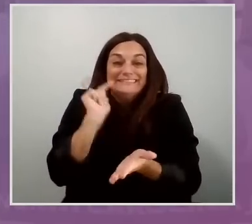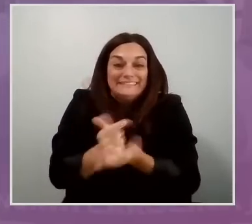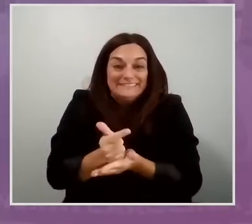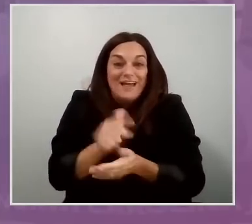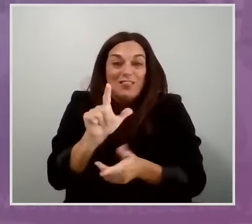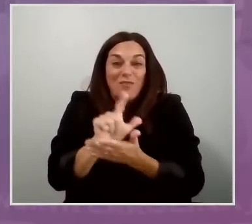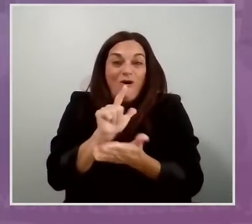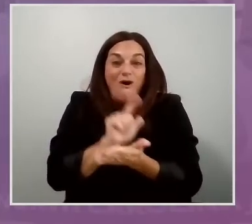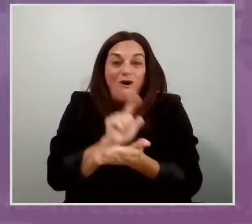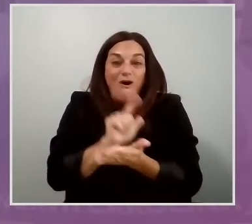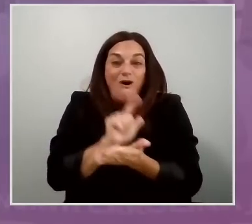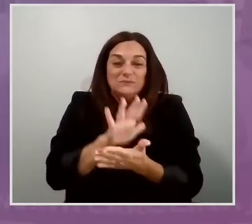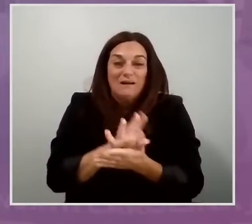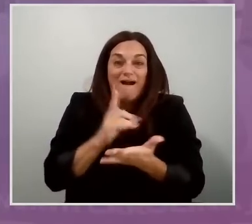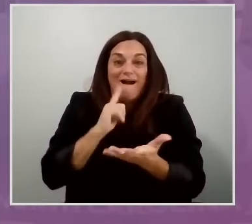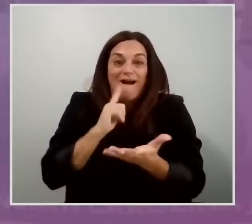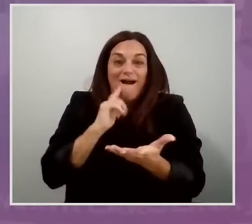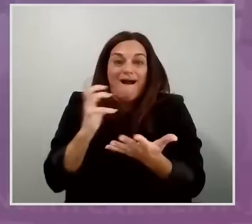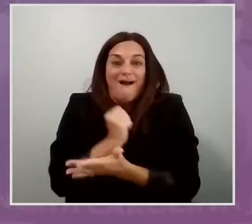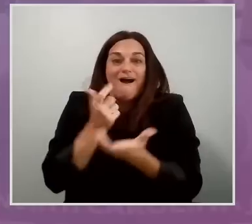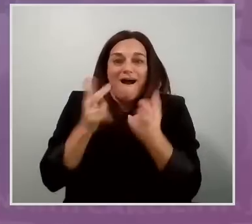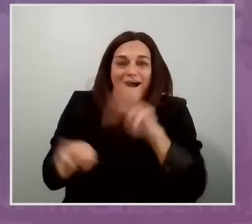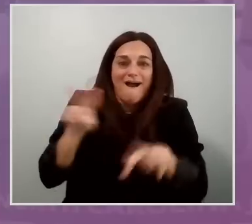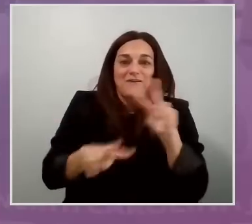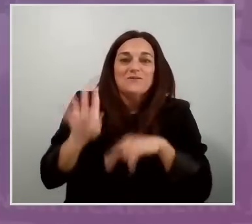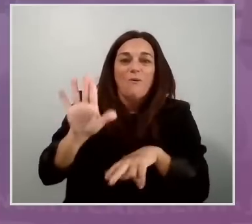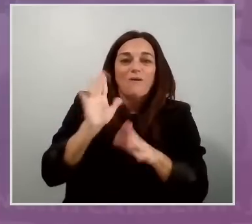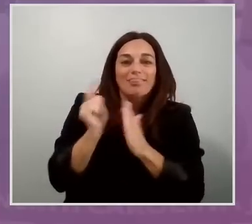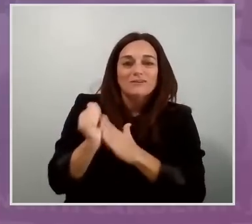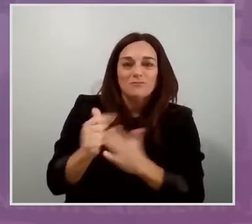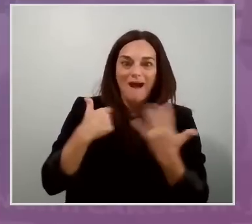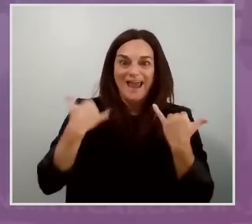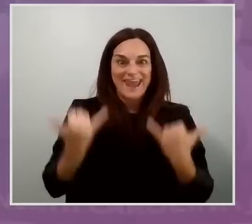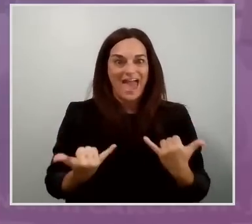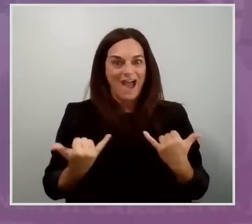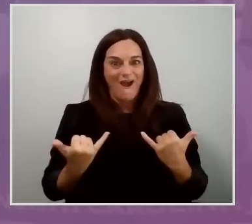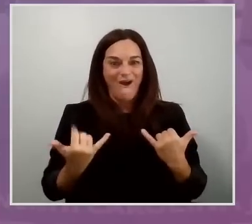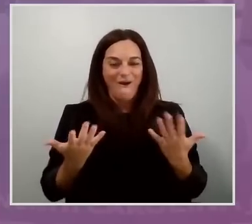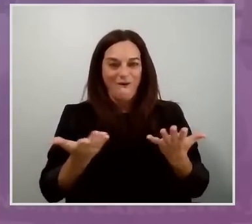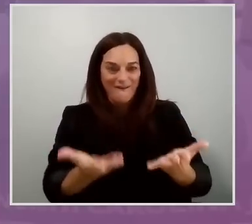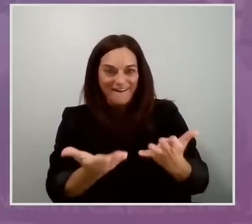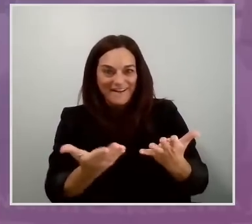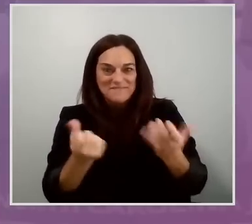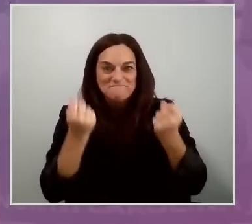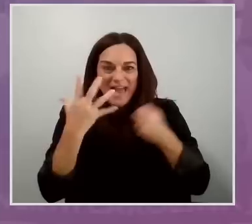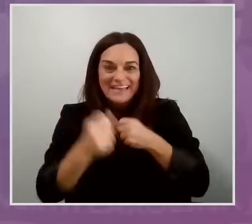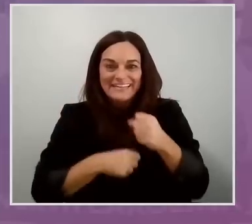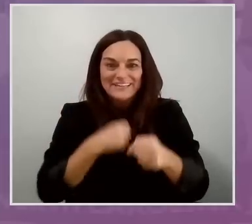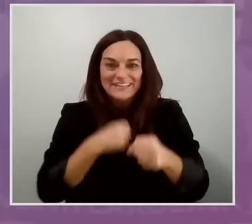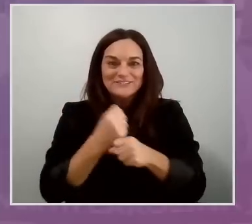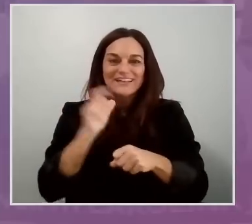WHEN I WAS JUST A BABY LAWYER COMING OUT OF LAW SCHOOL. AND I HAD THE CHANCE TO